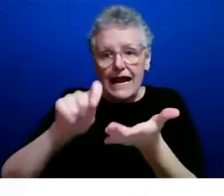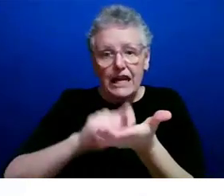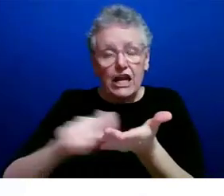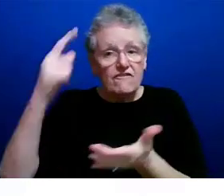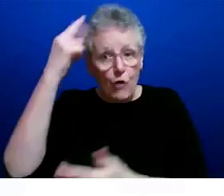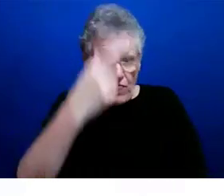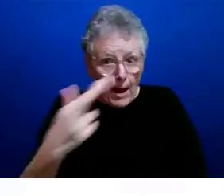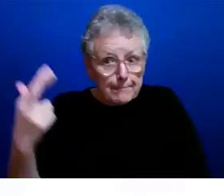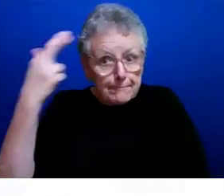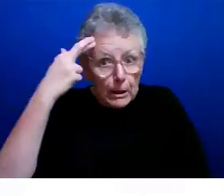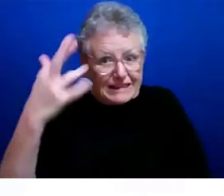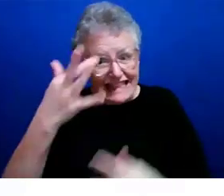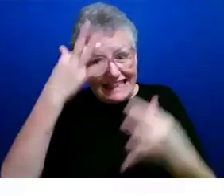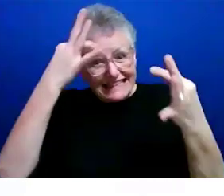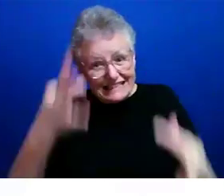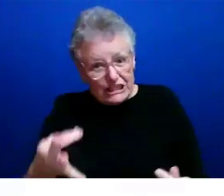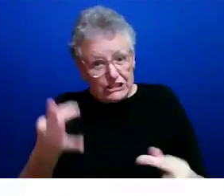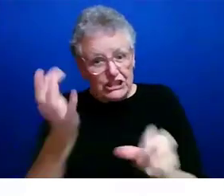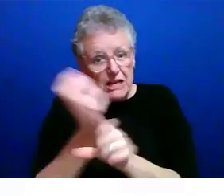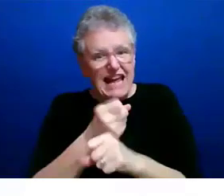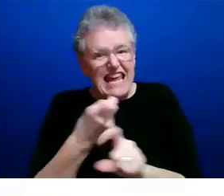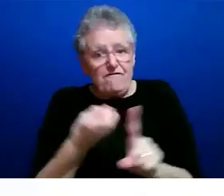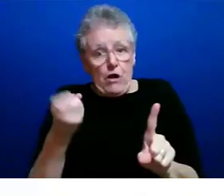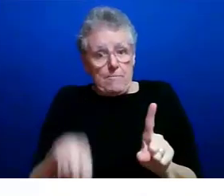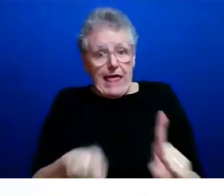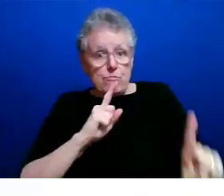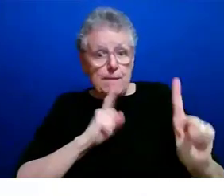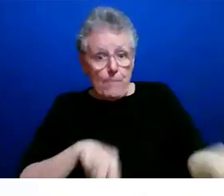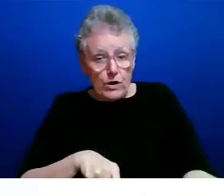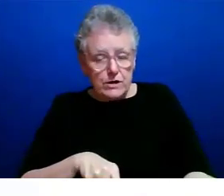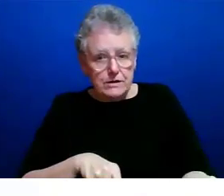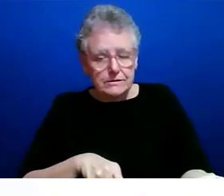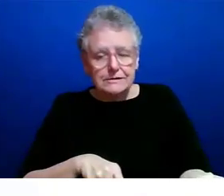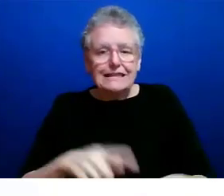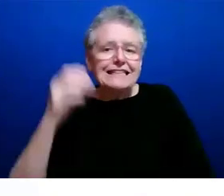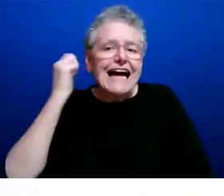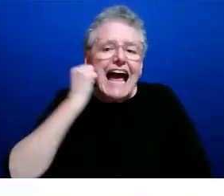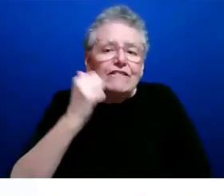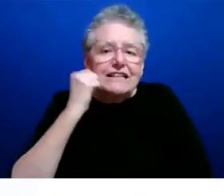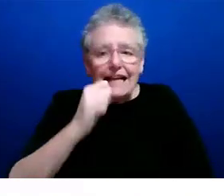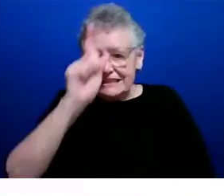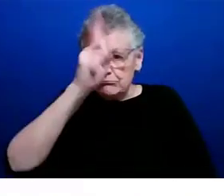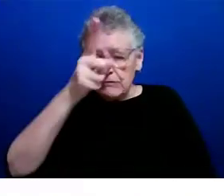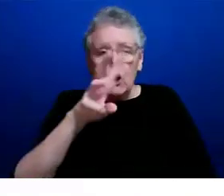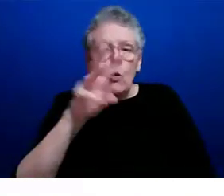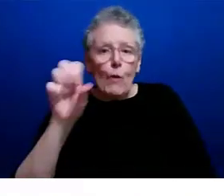that will come from the report. Practical ways to do this are first and always